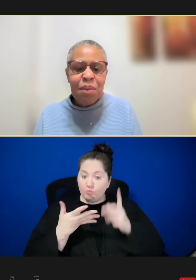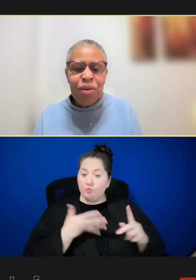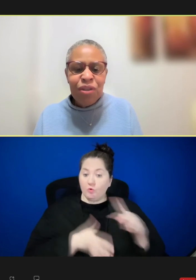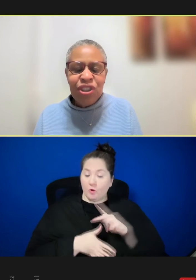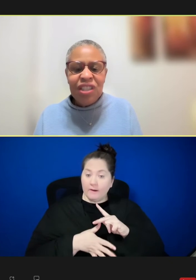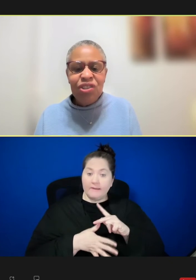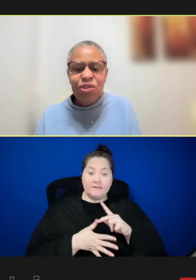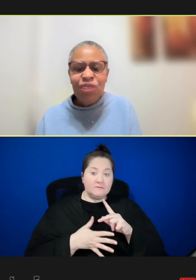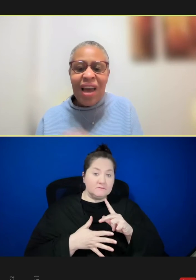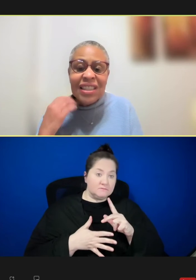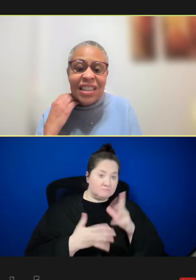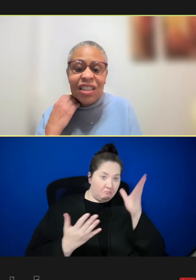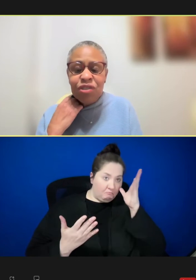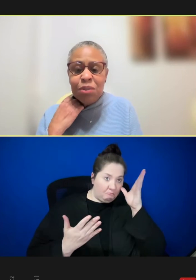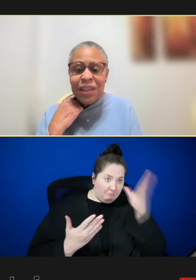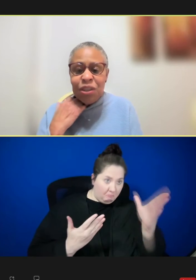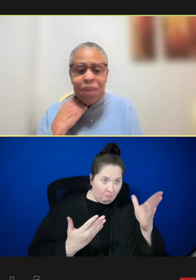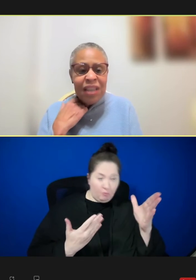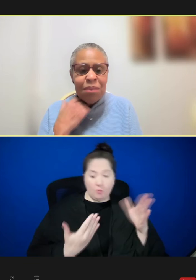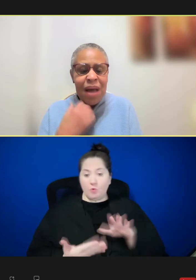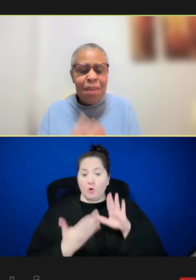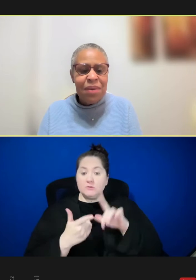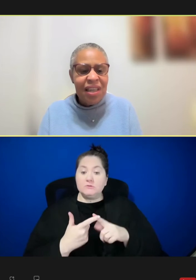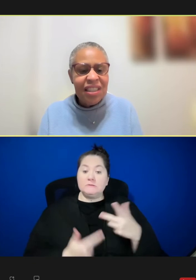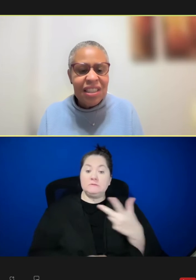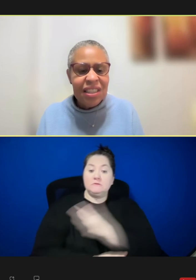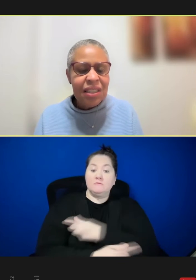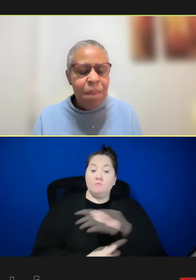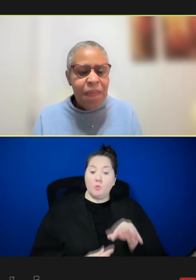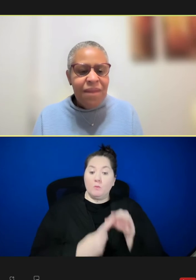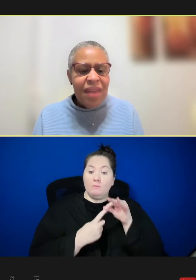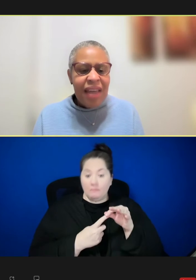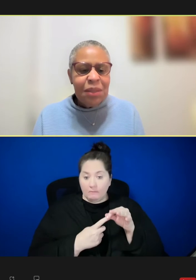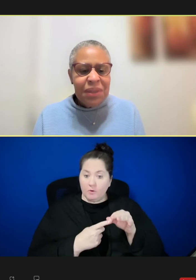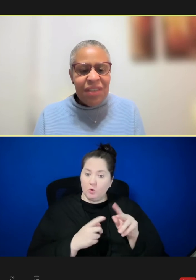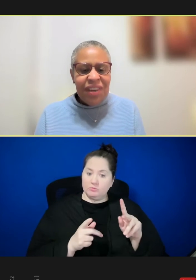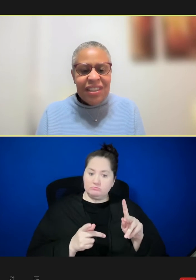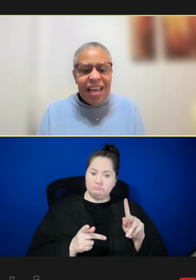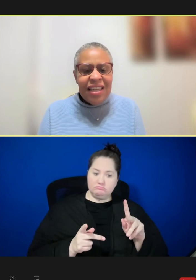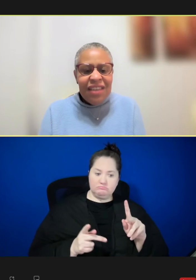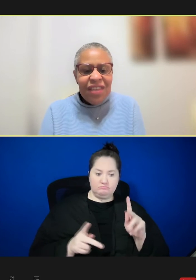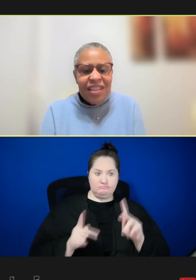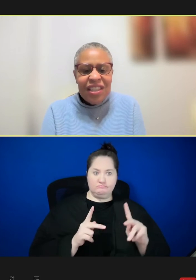approach to introduce vaccines for special patient populations. And a specific scientific